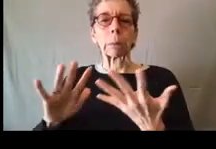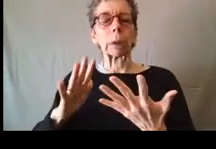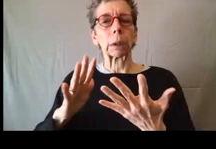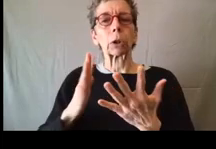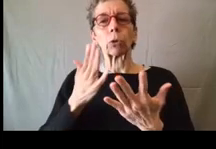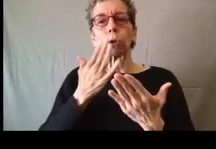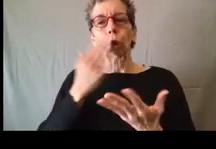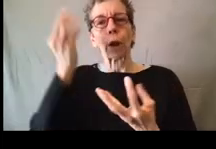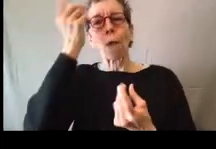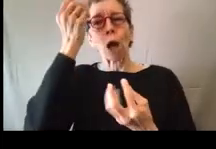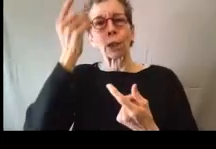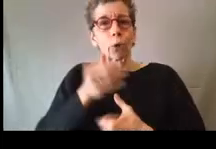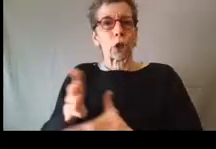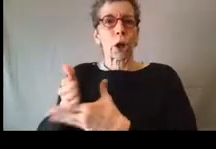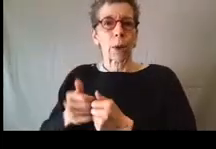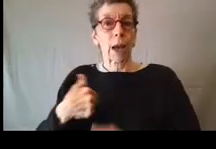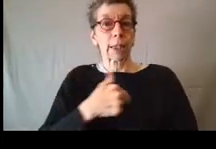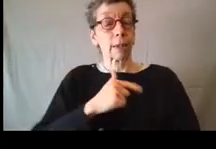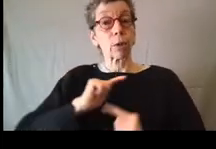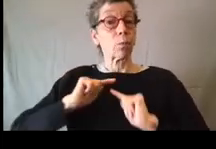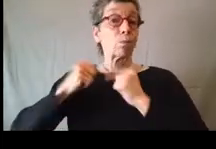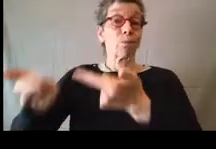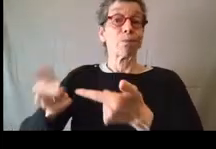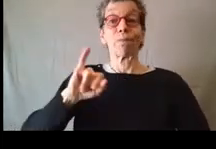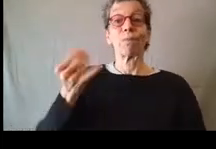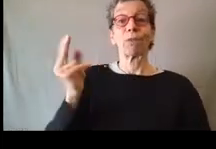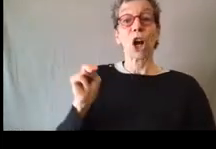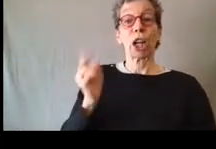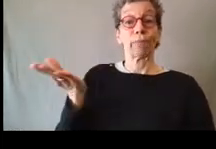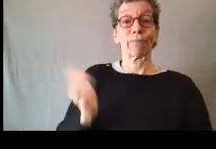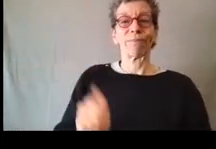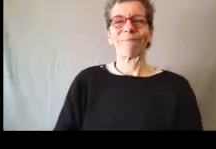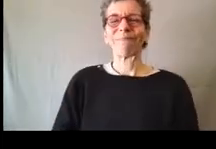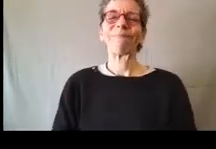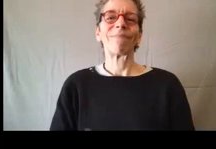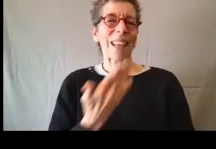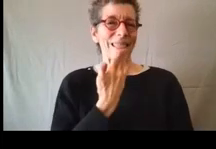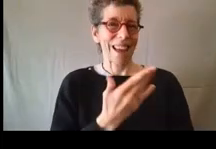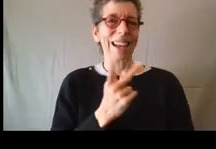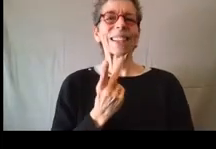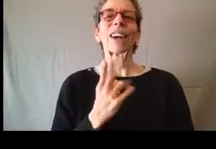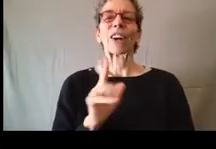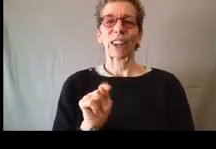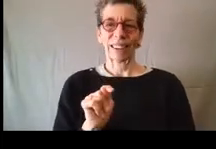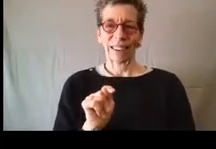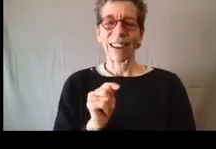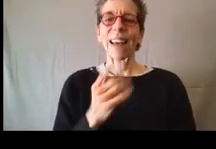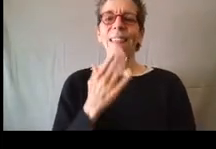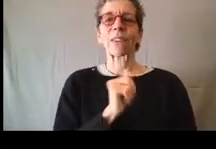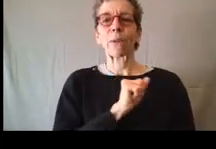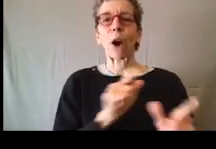Thank you Kurt, and thank you to all of our presenters for their important